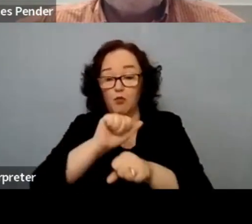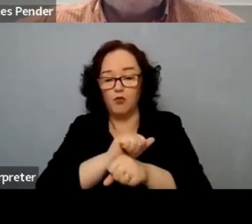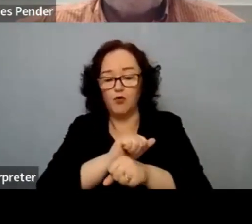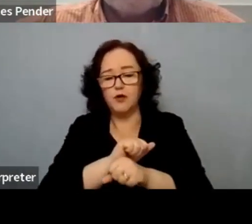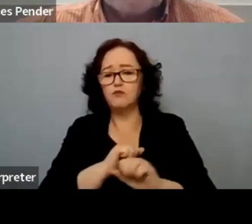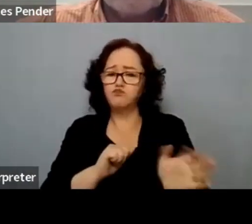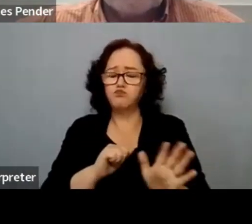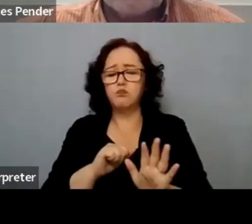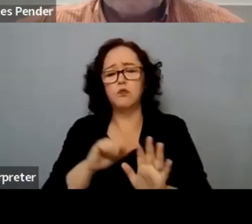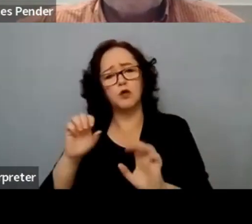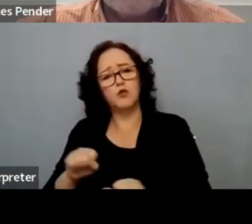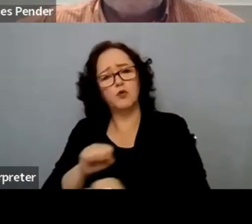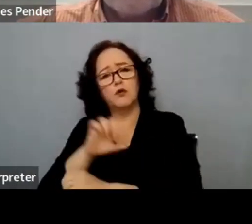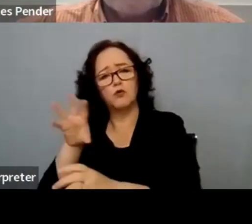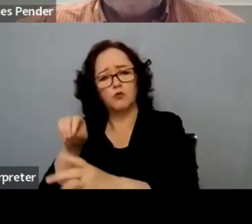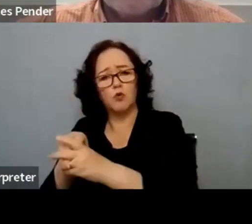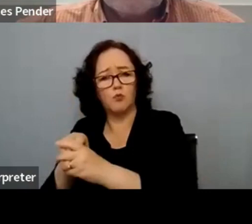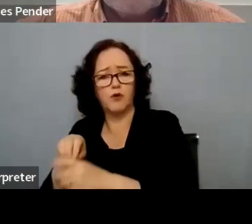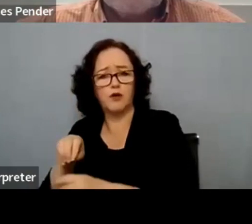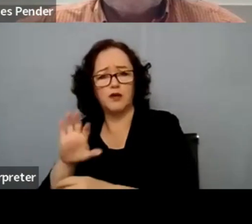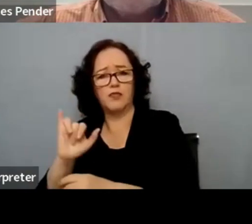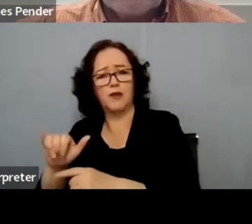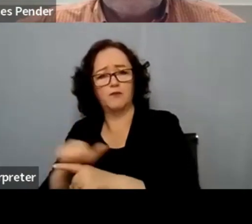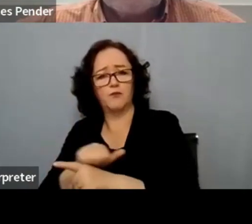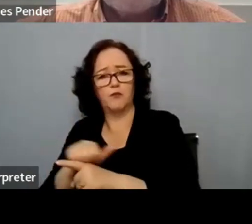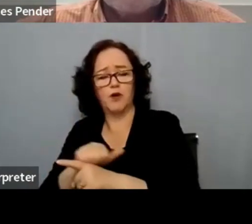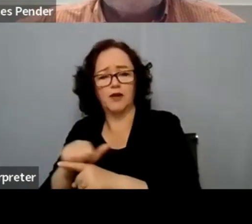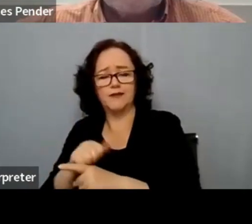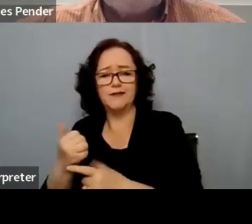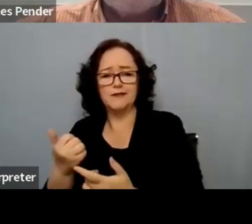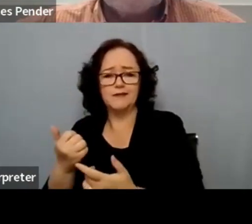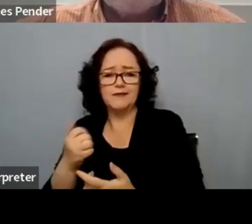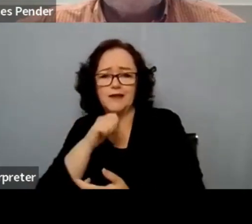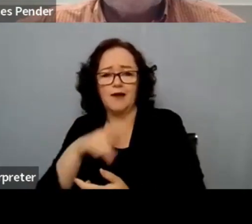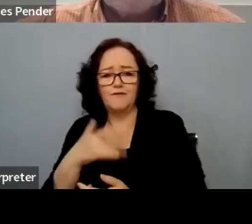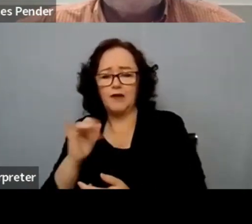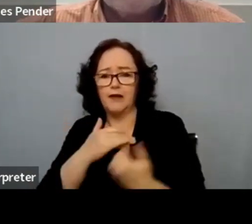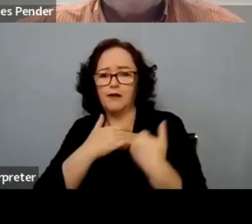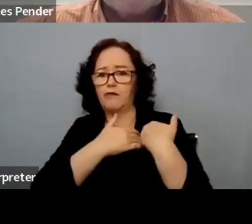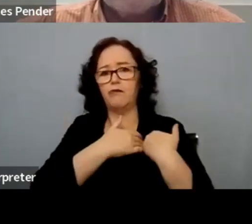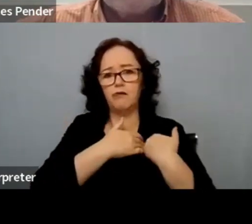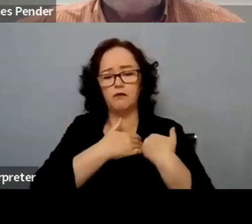that don't necessarily feel like a huge lift. And even if people are interested in this, just